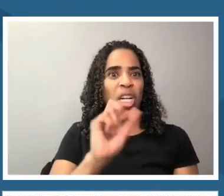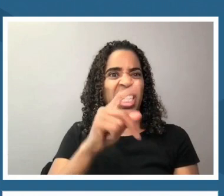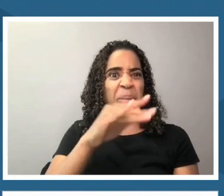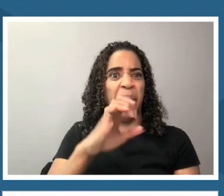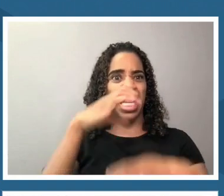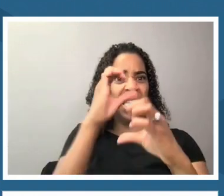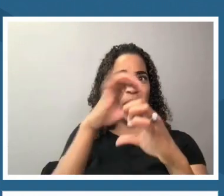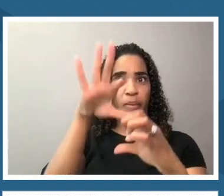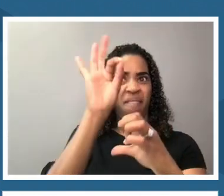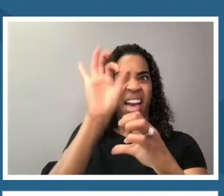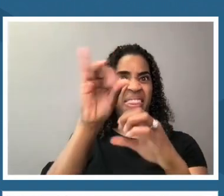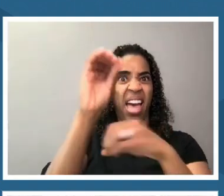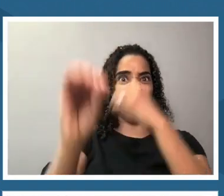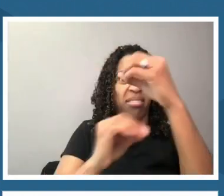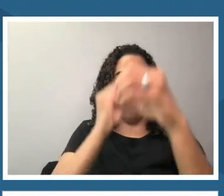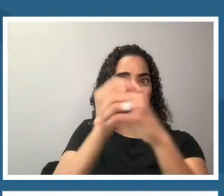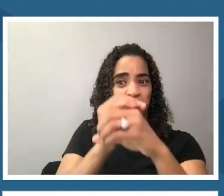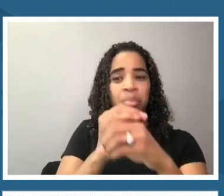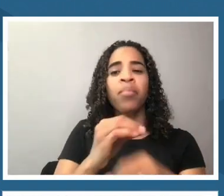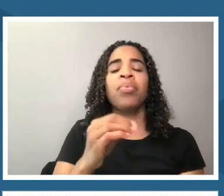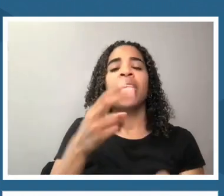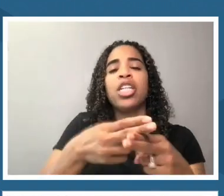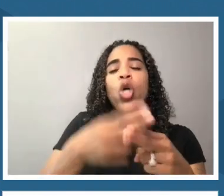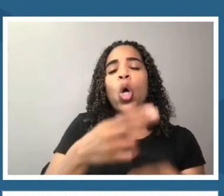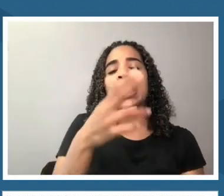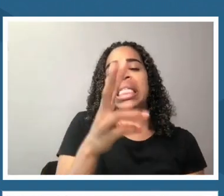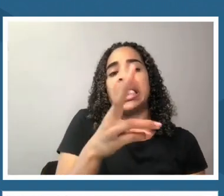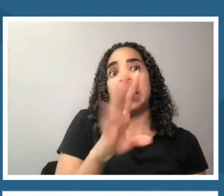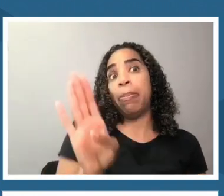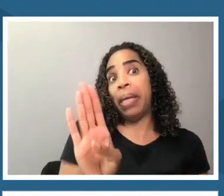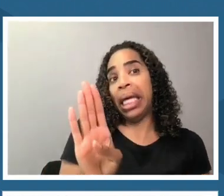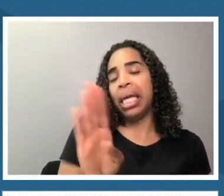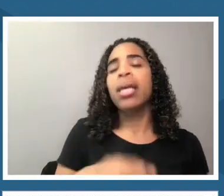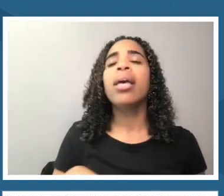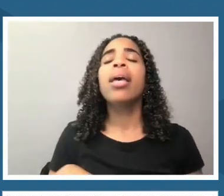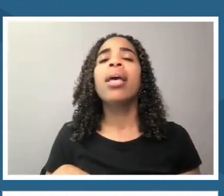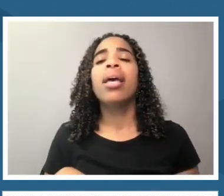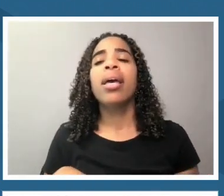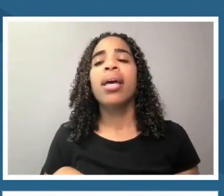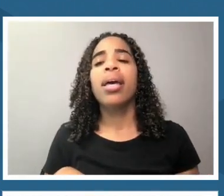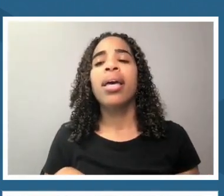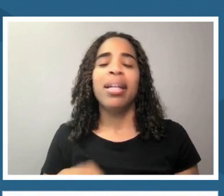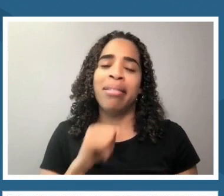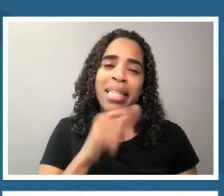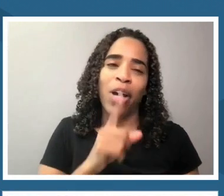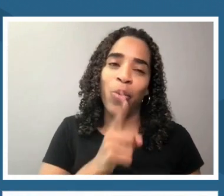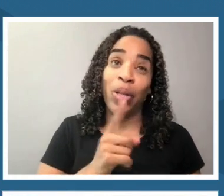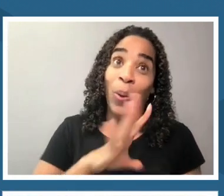numbered 16b not a particularly um